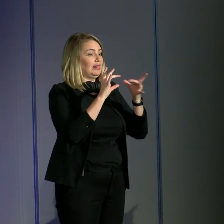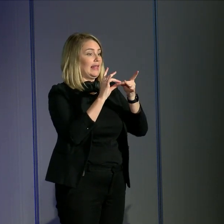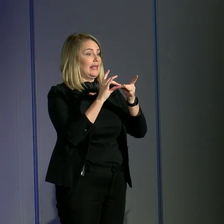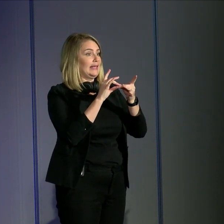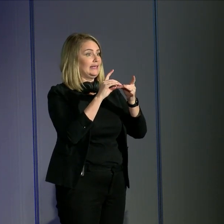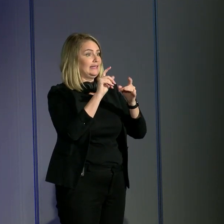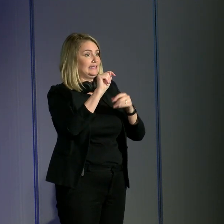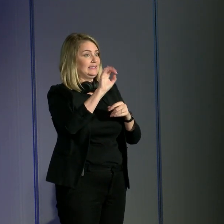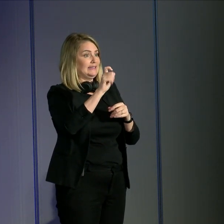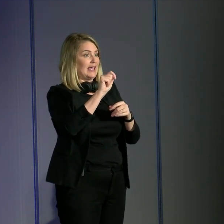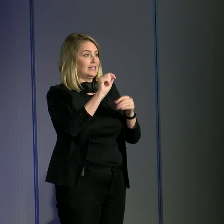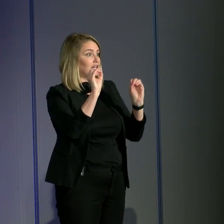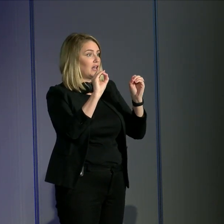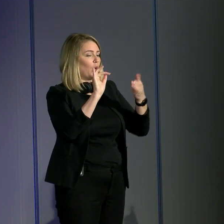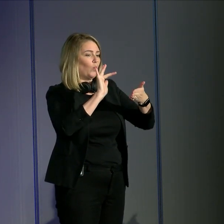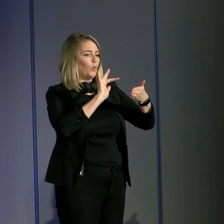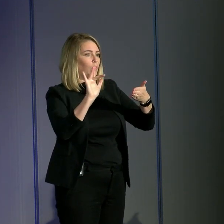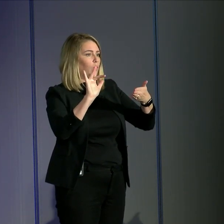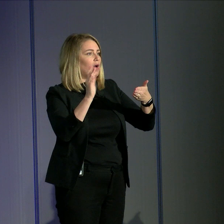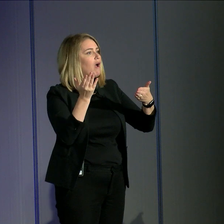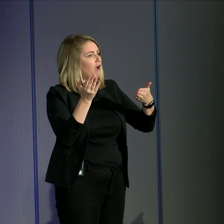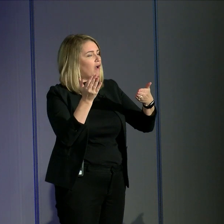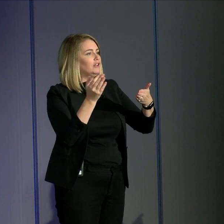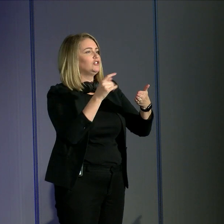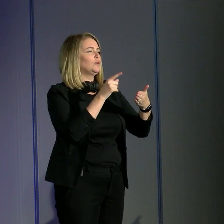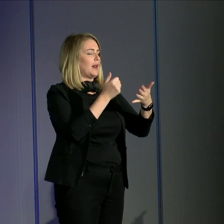So you can start to prioritize right away across the board.